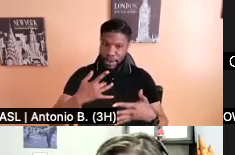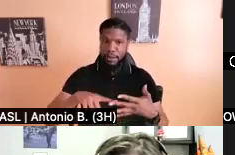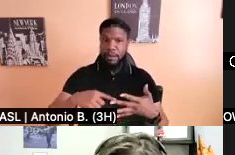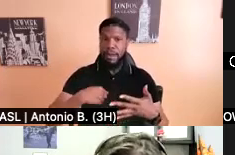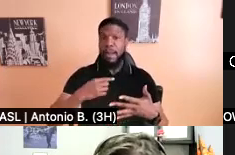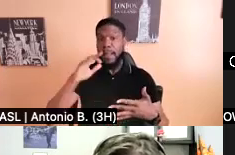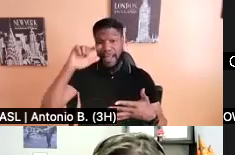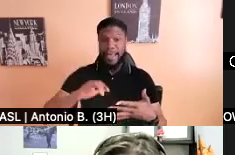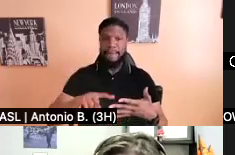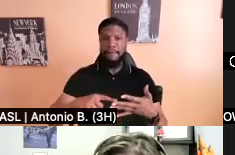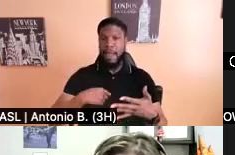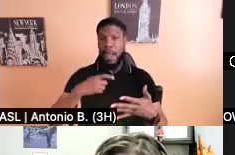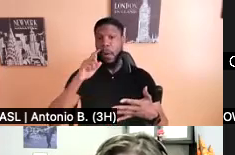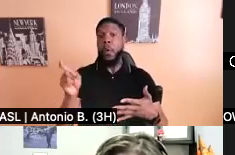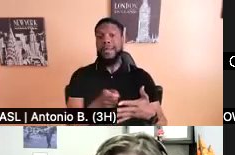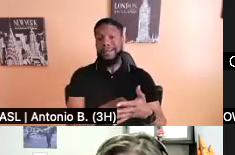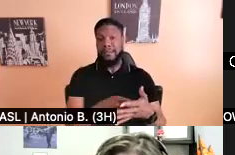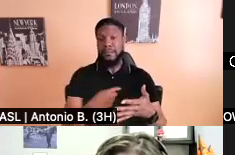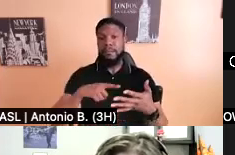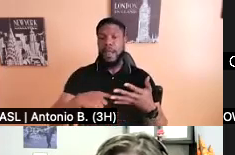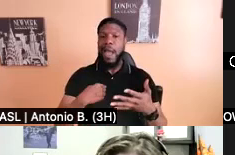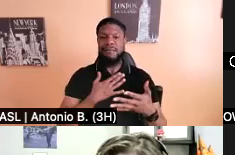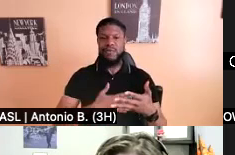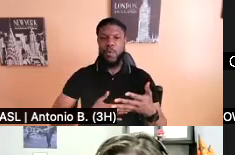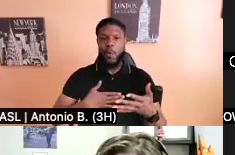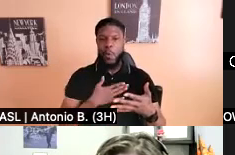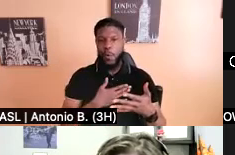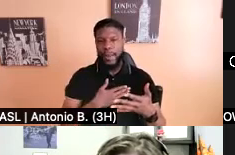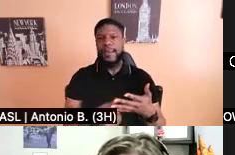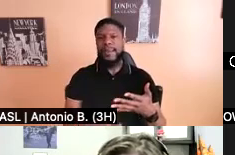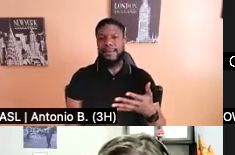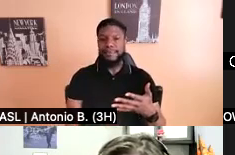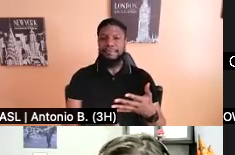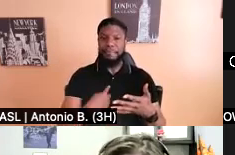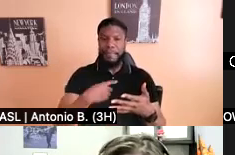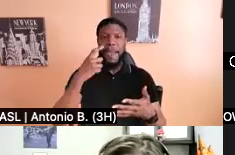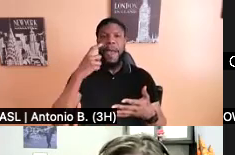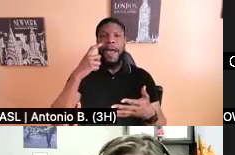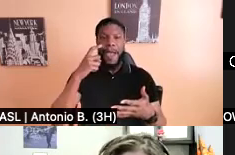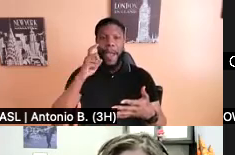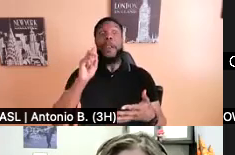"I noticed..." "I enjoyed..." I just noticed I put "I enjoyed" in here twice. I do use it